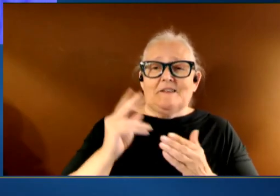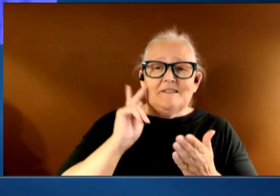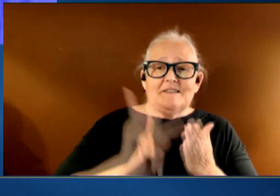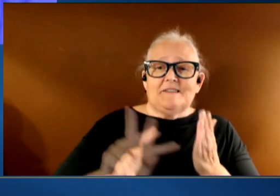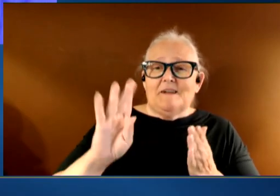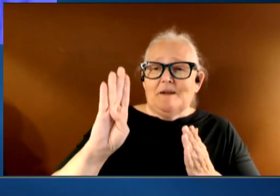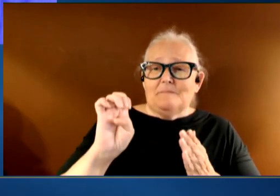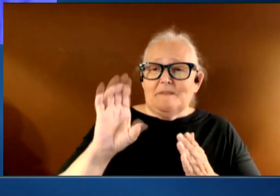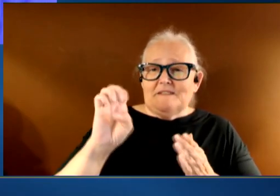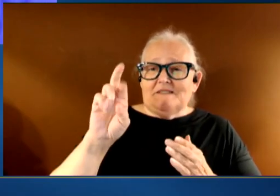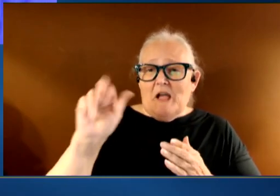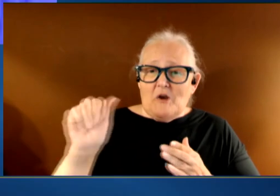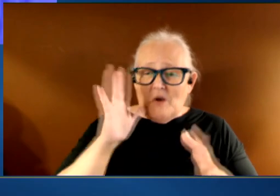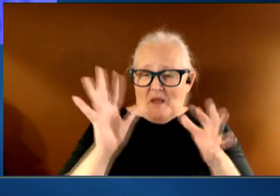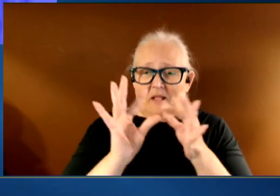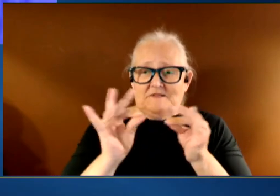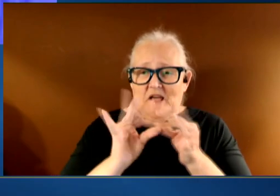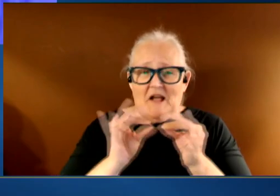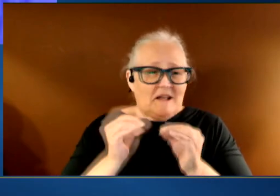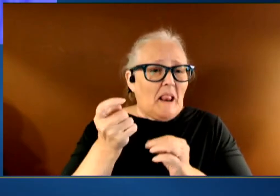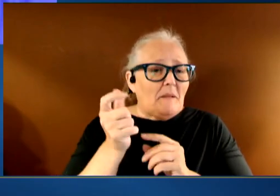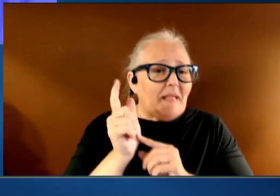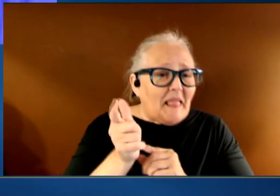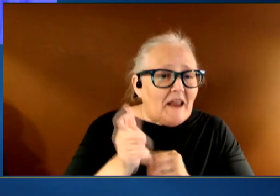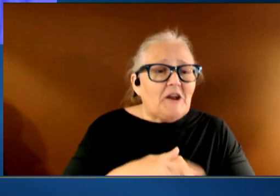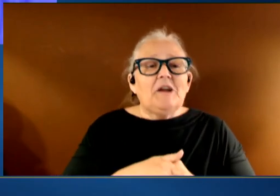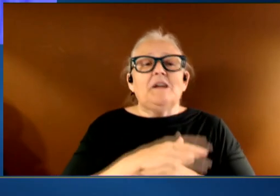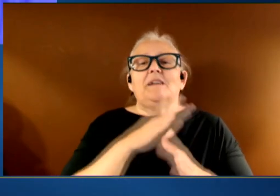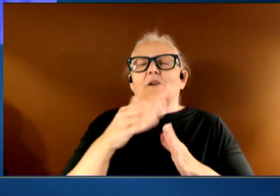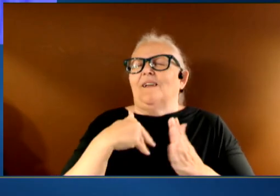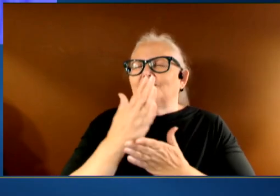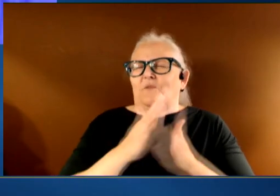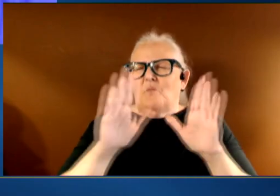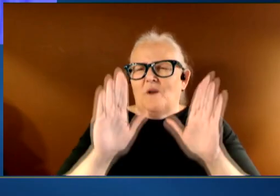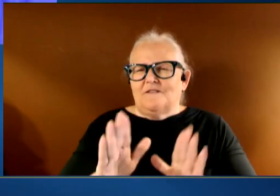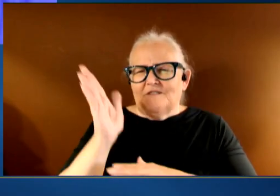a little bit later. We have some great speakers joining us, including an actor